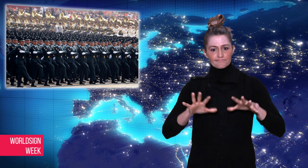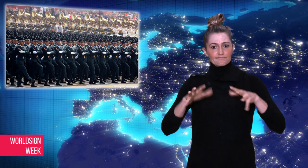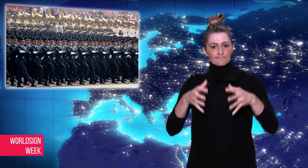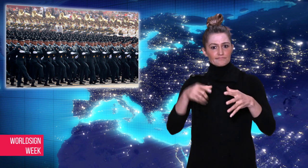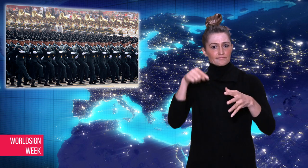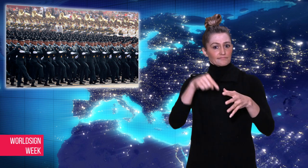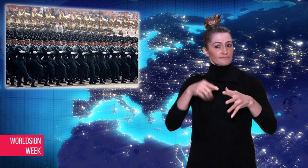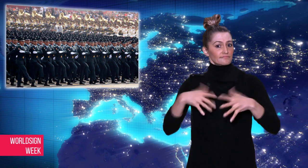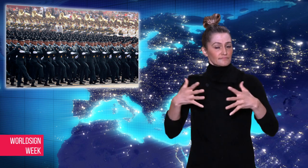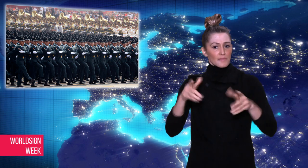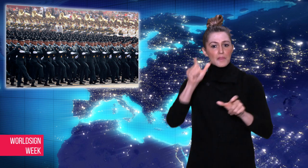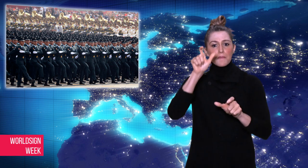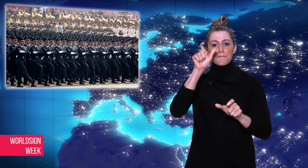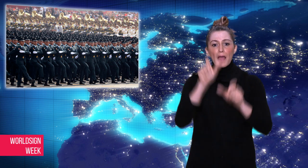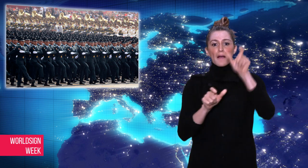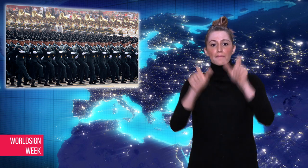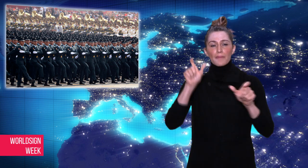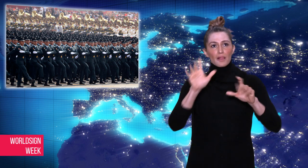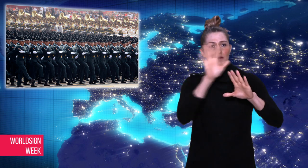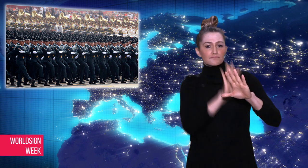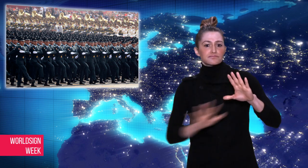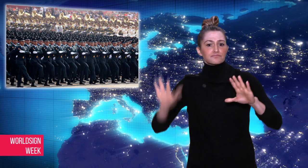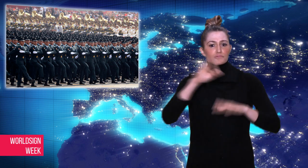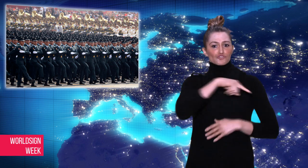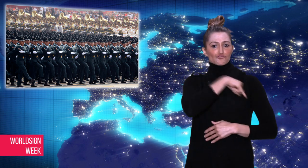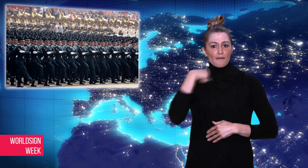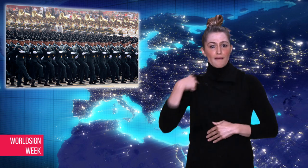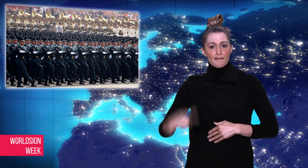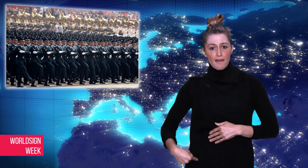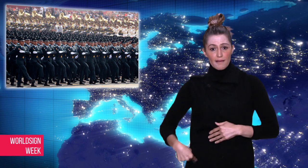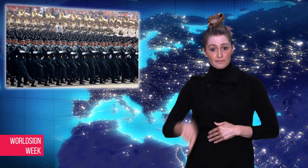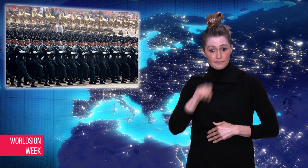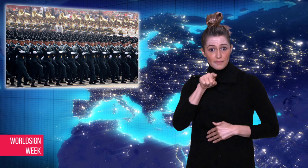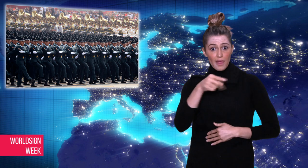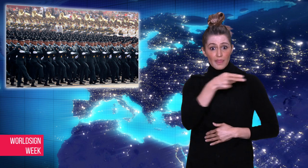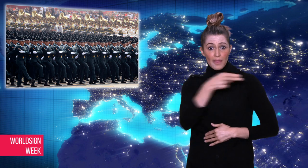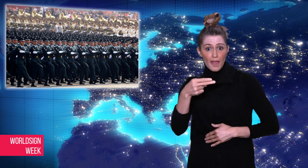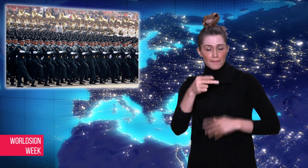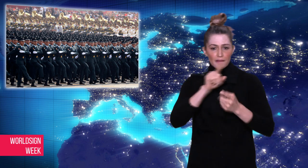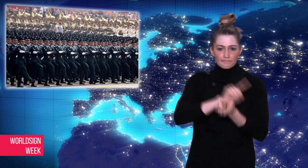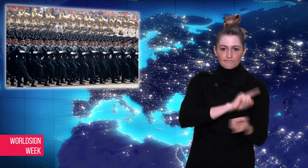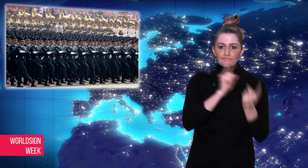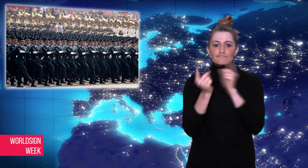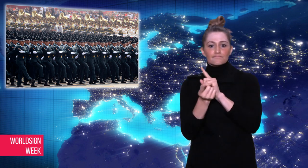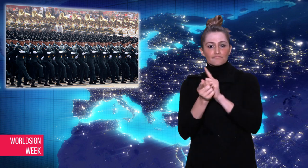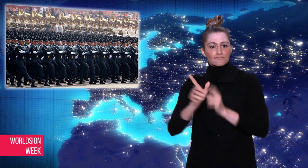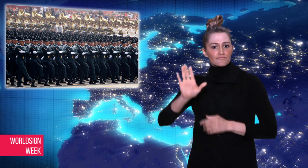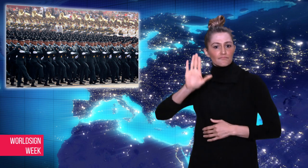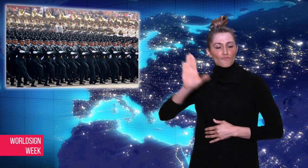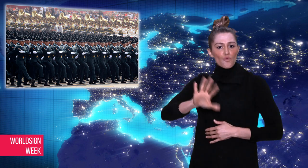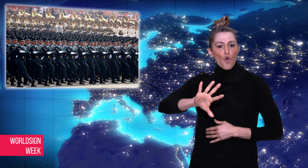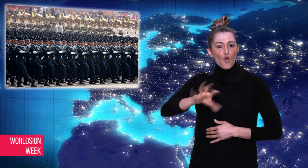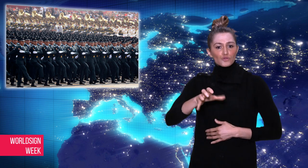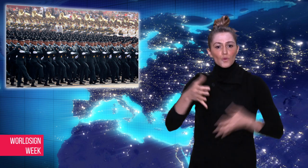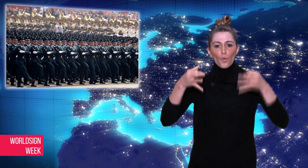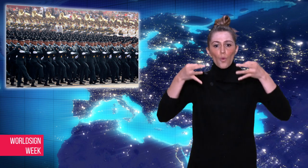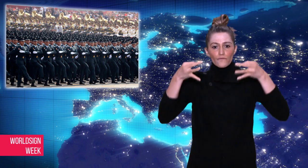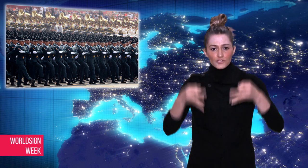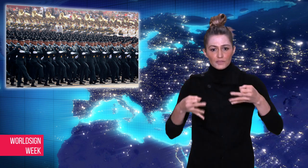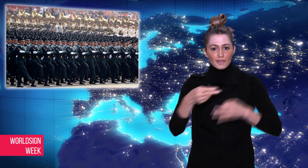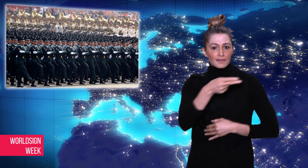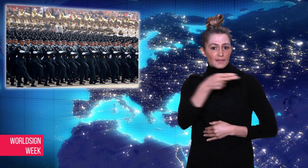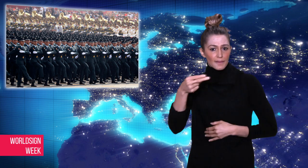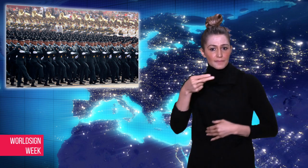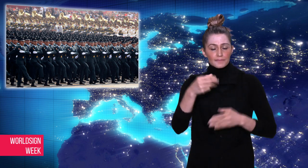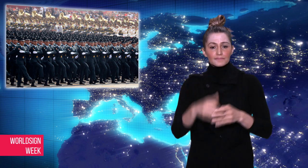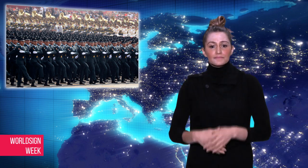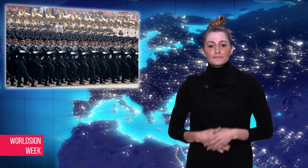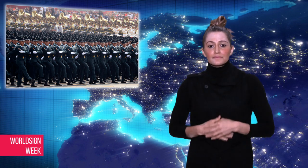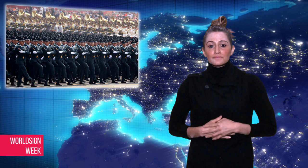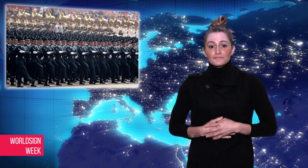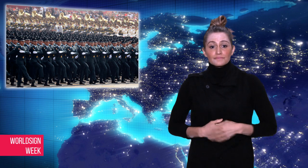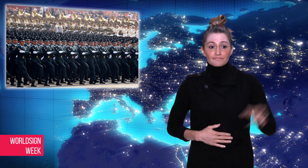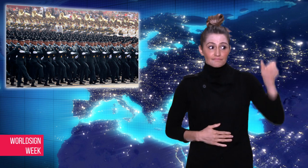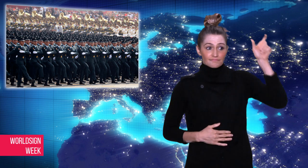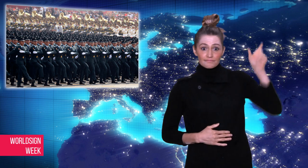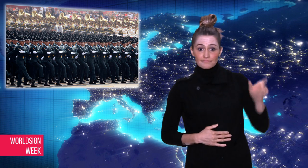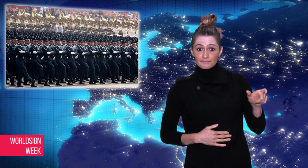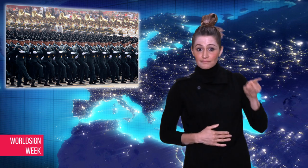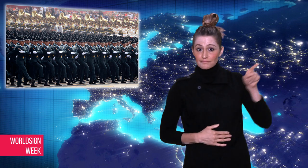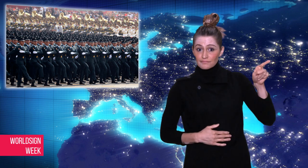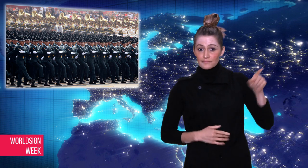Mao Zedong formed the People’s Republic of China which has